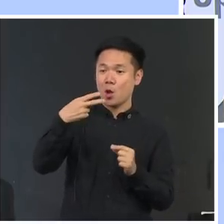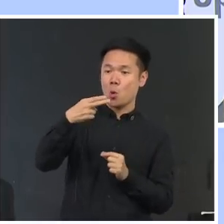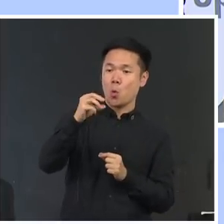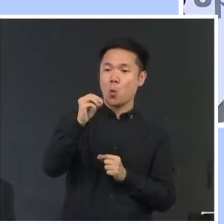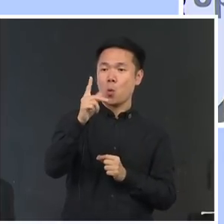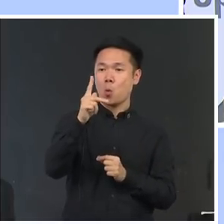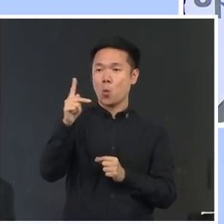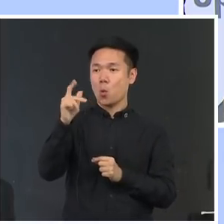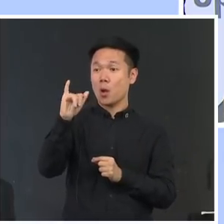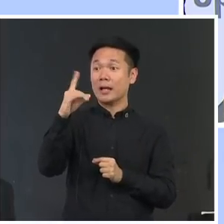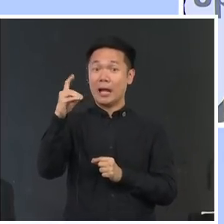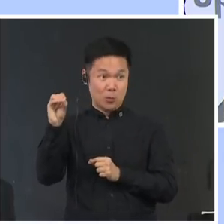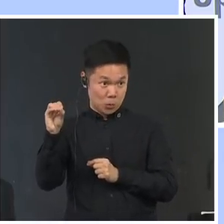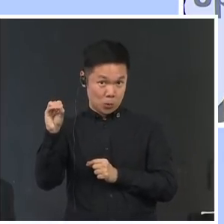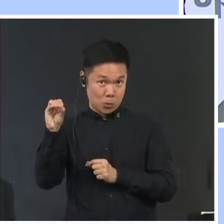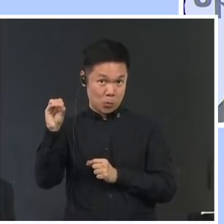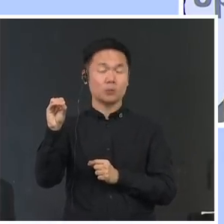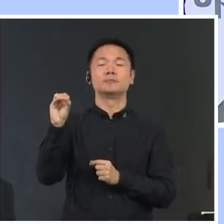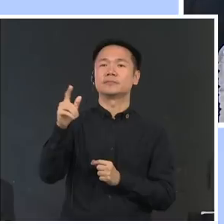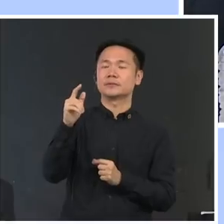epoch making milestone. The governor often says that this is